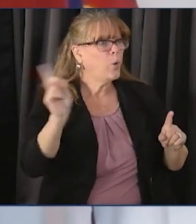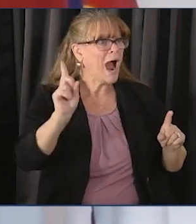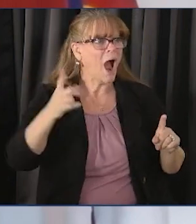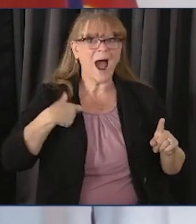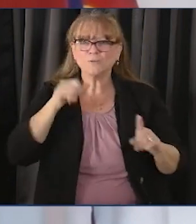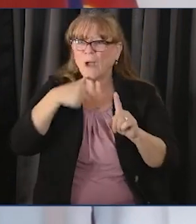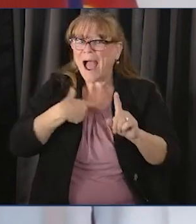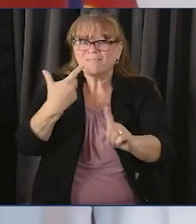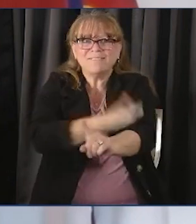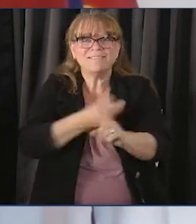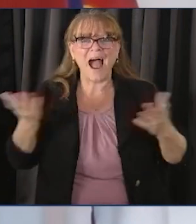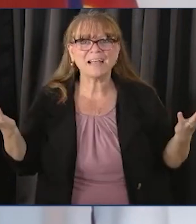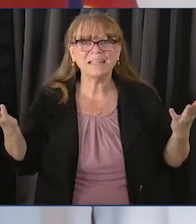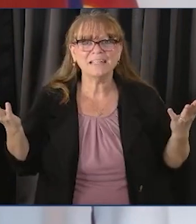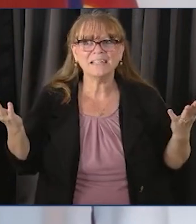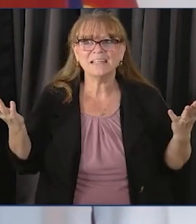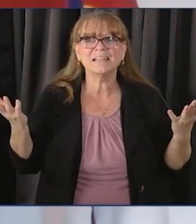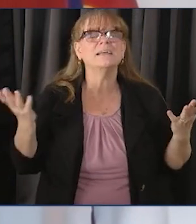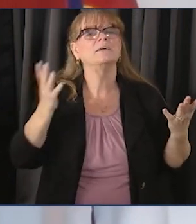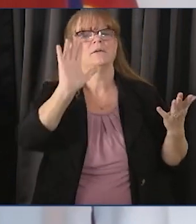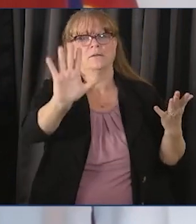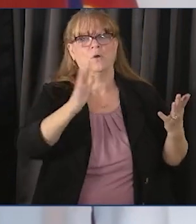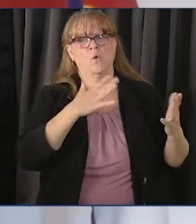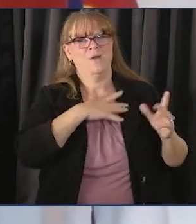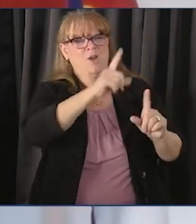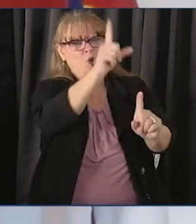government to save lives, and end the pandemic.